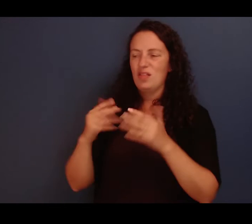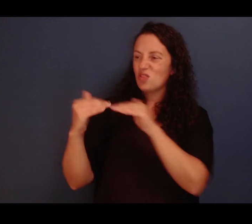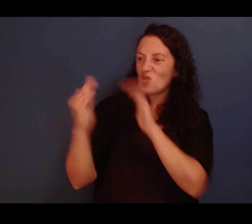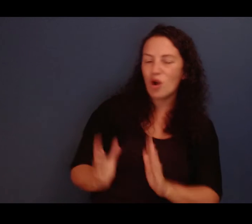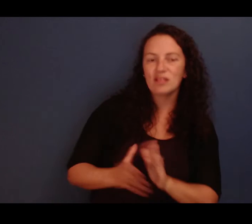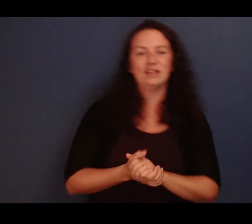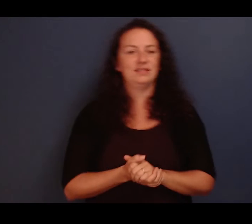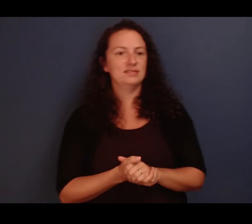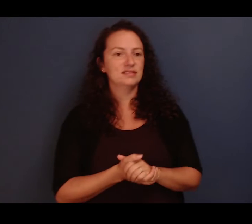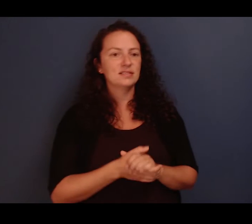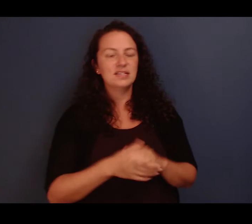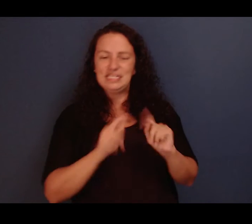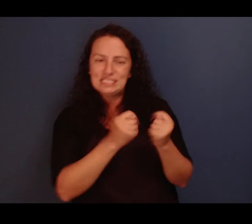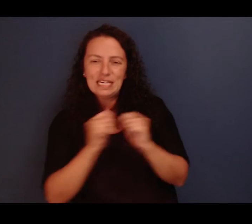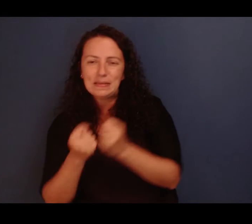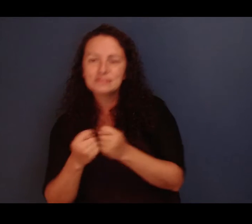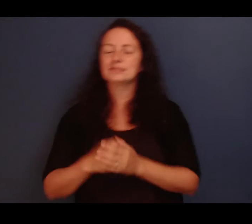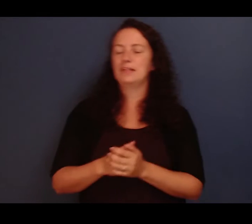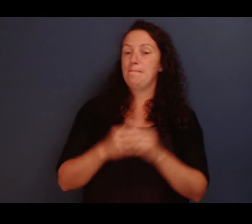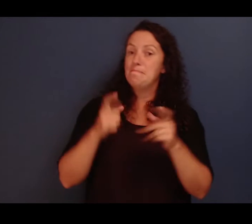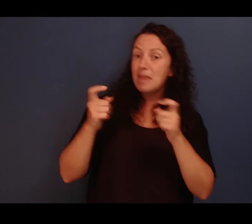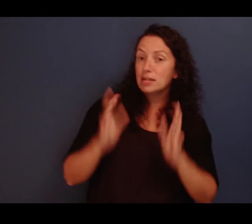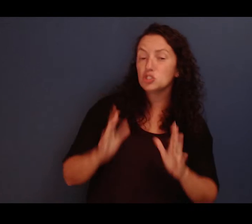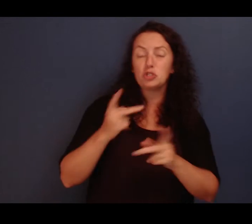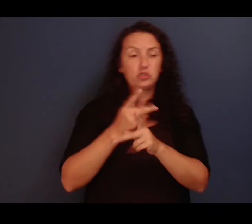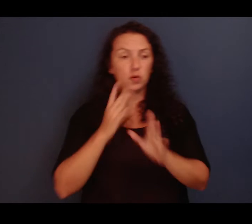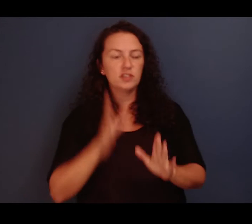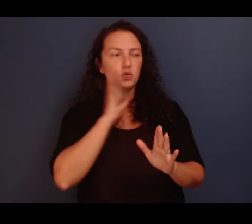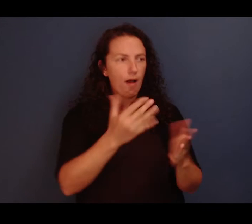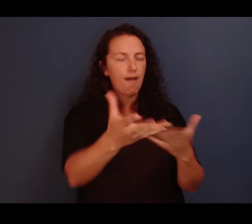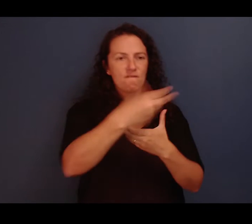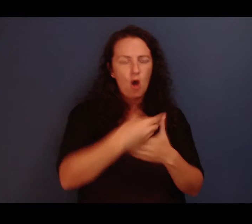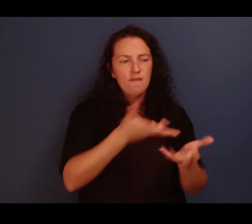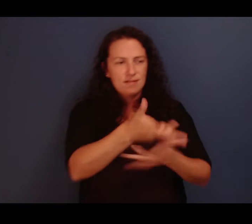teams. Your managers and supervisors will be involving you in more frequent conversations